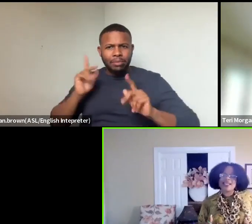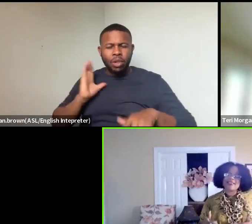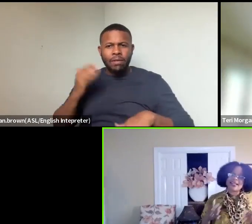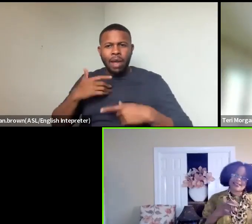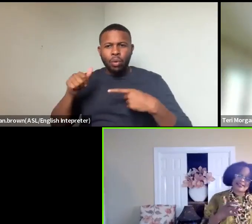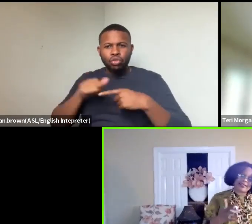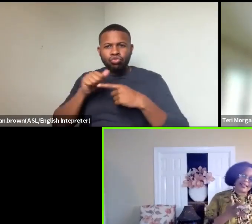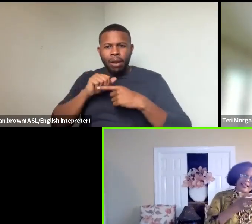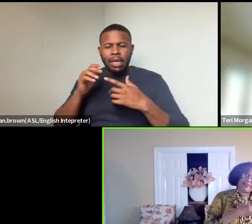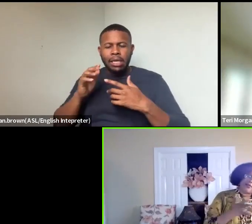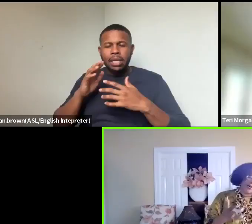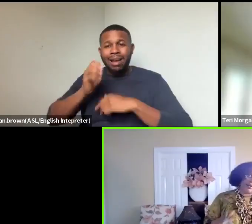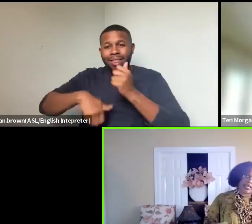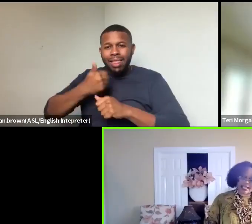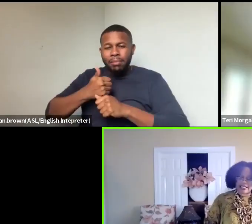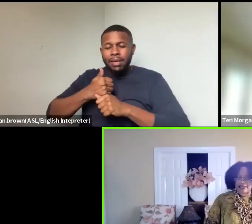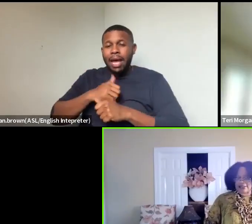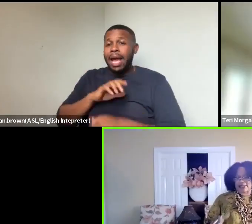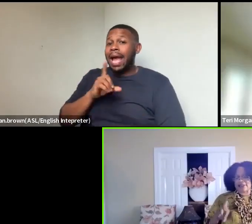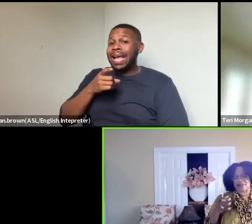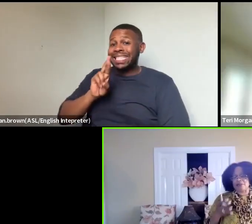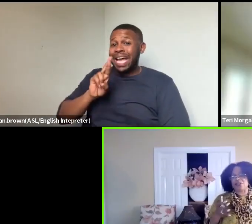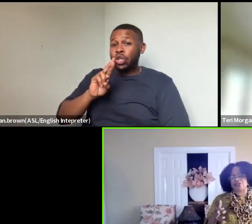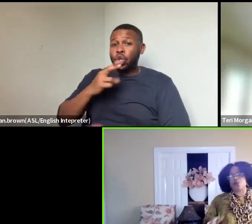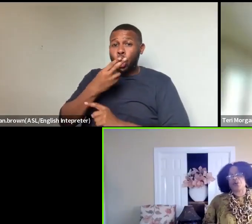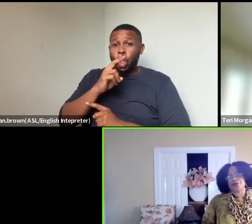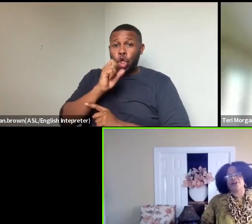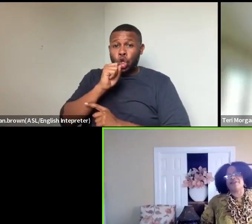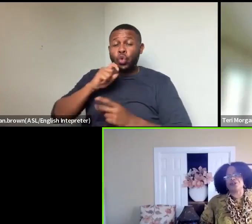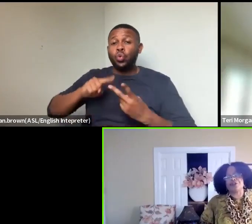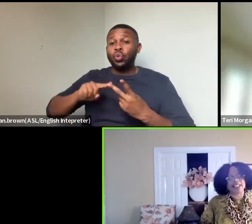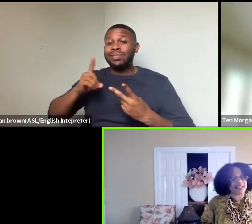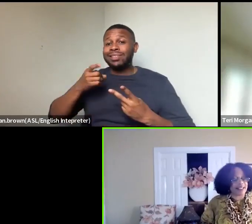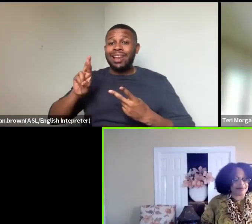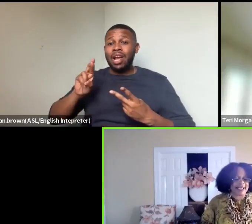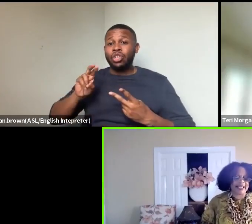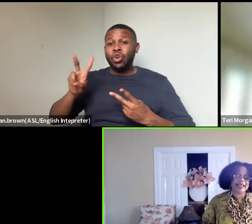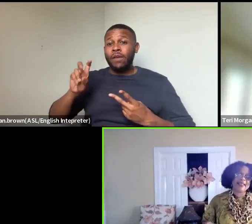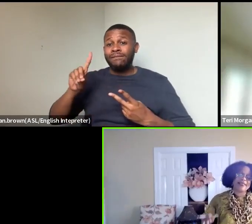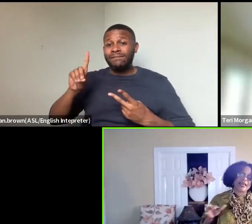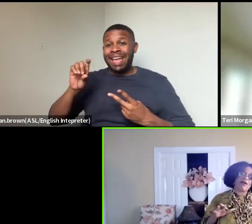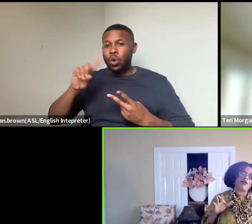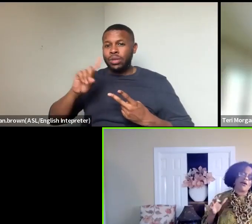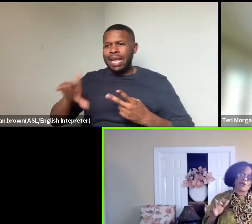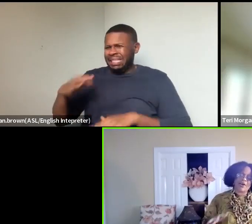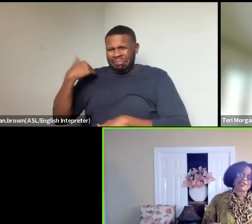Christine and Dr. Penni for your work. Jen, great job with your presentation. Thank you all. I also